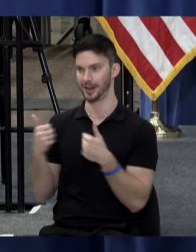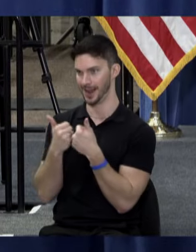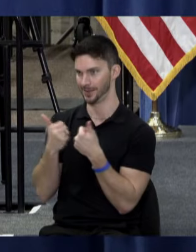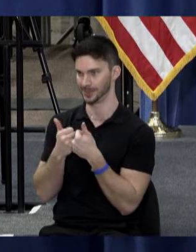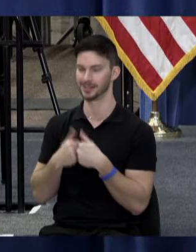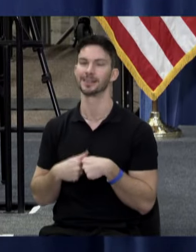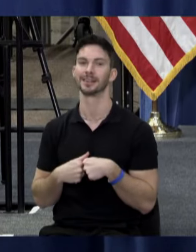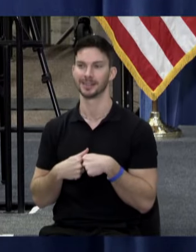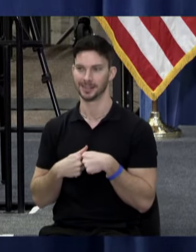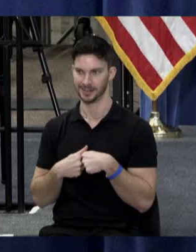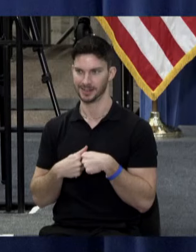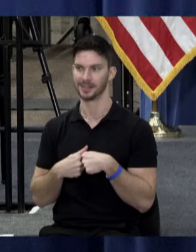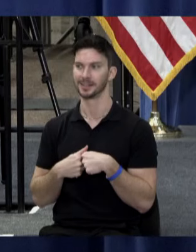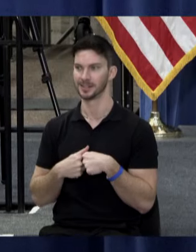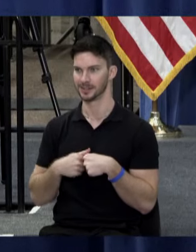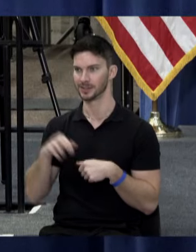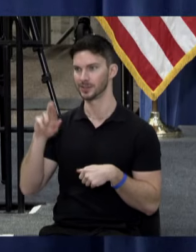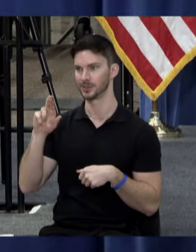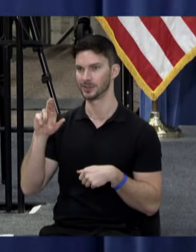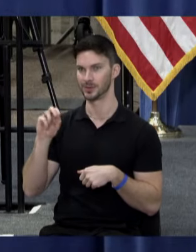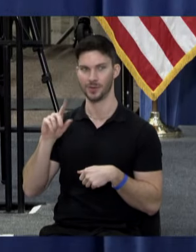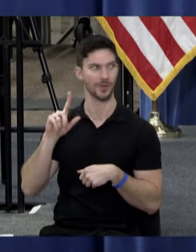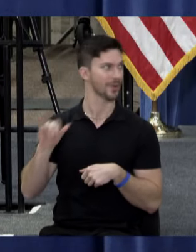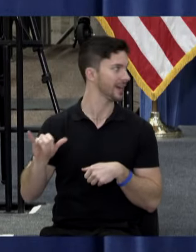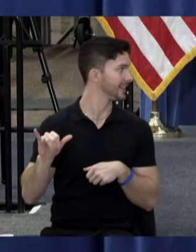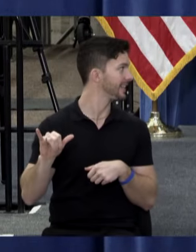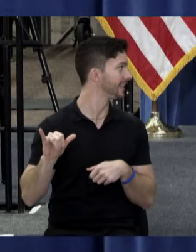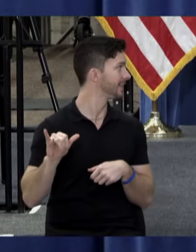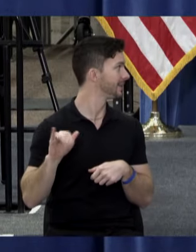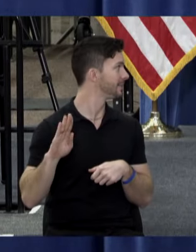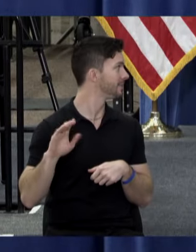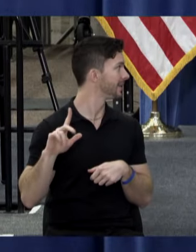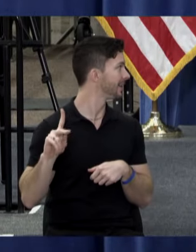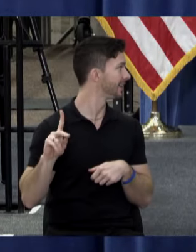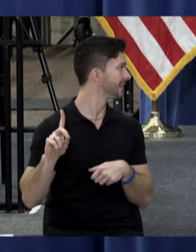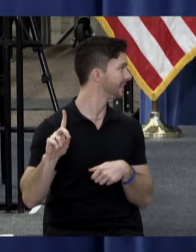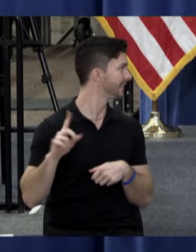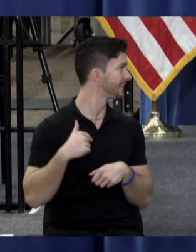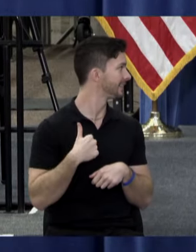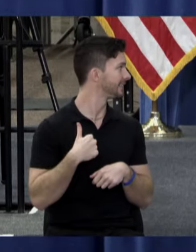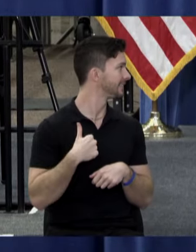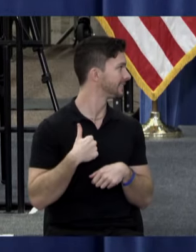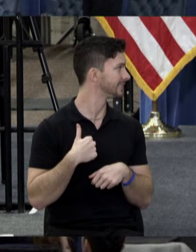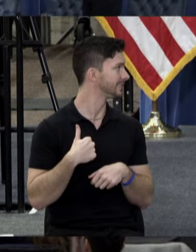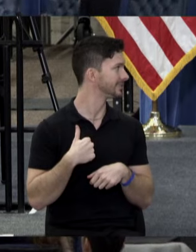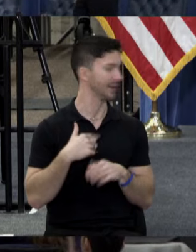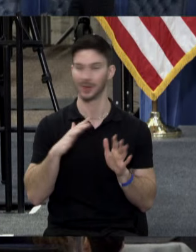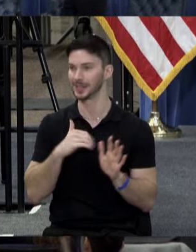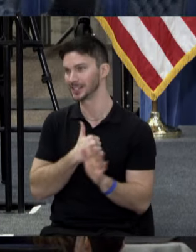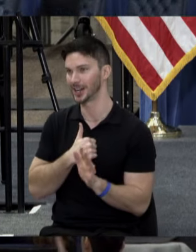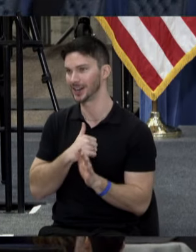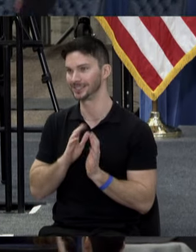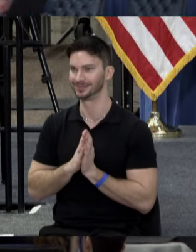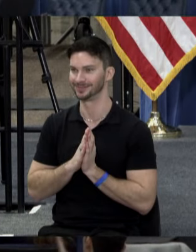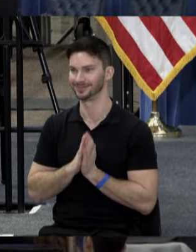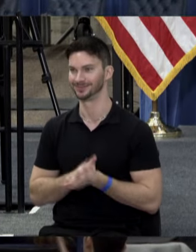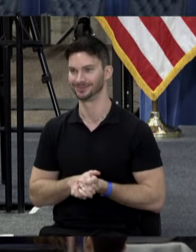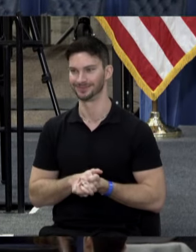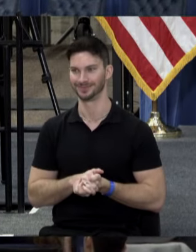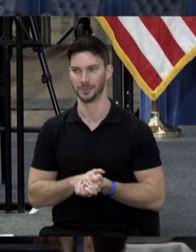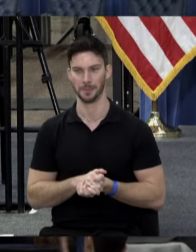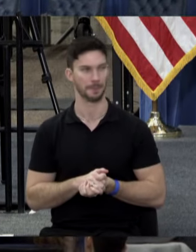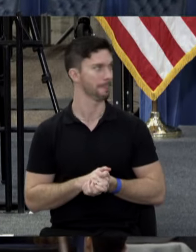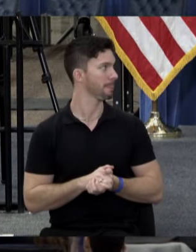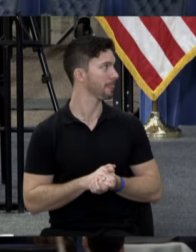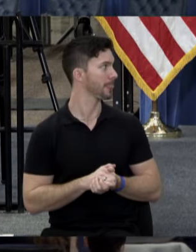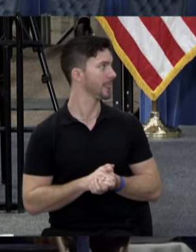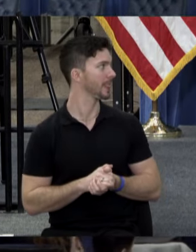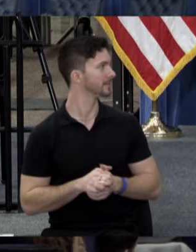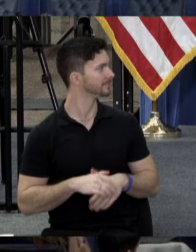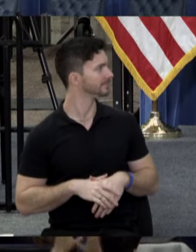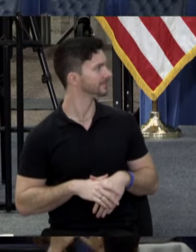idol, Rocky Blyer. Because I'm a Steelers fan. So anyway. Sorry. I hope I got everything.